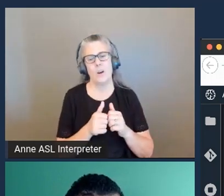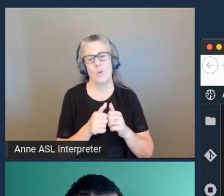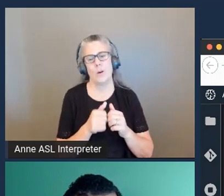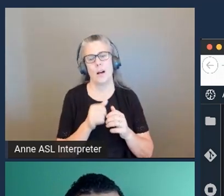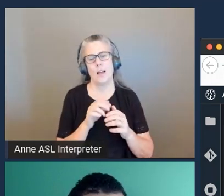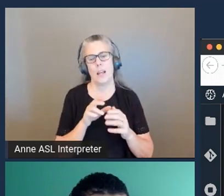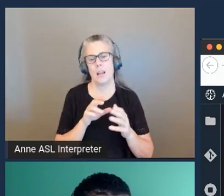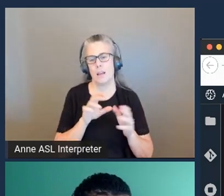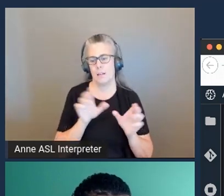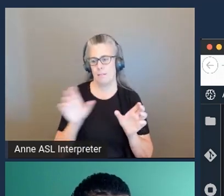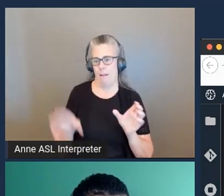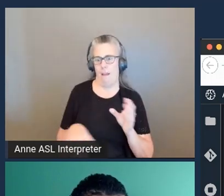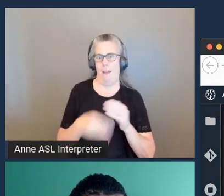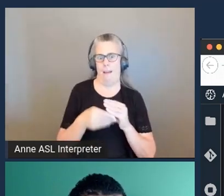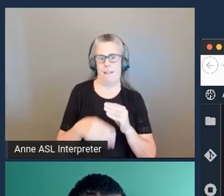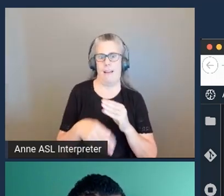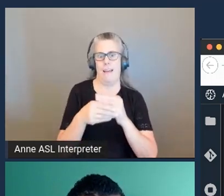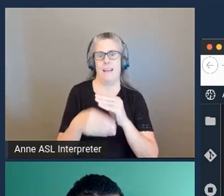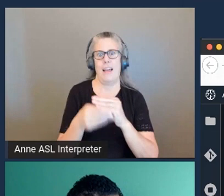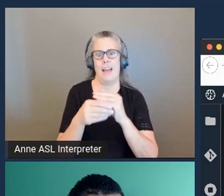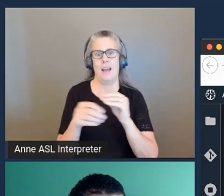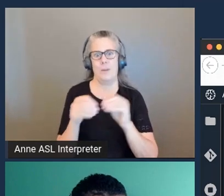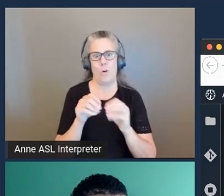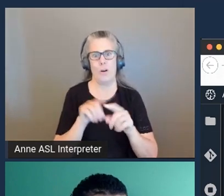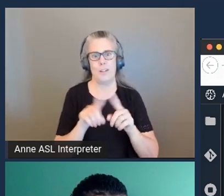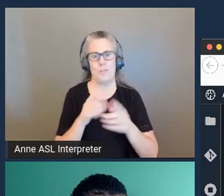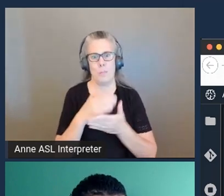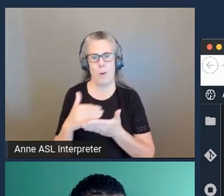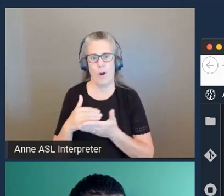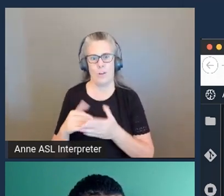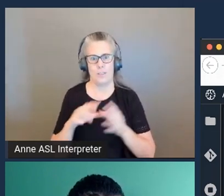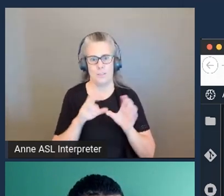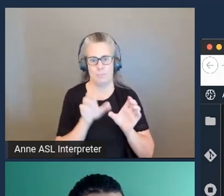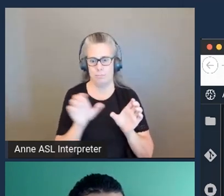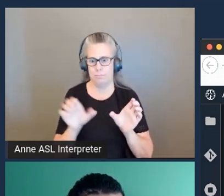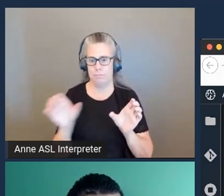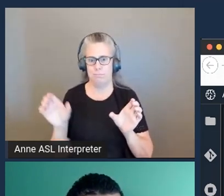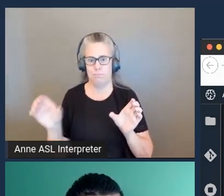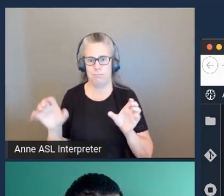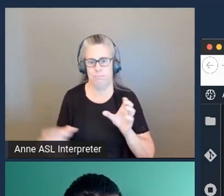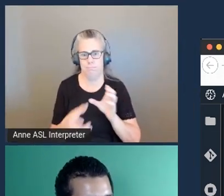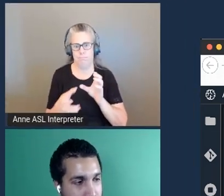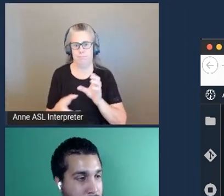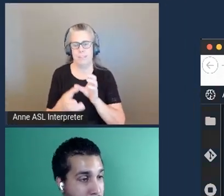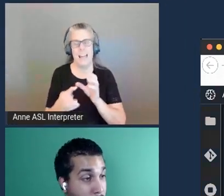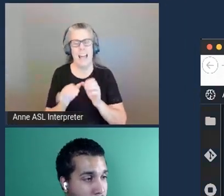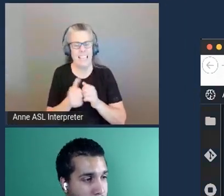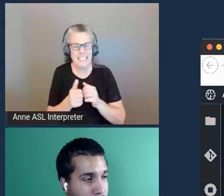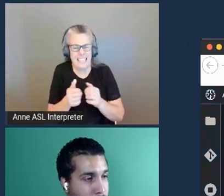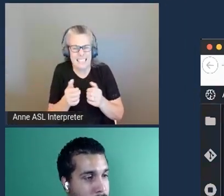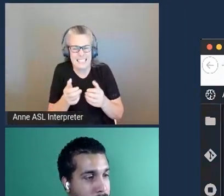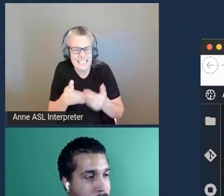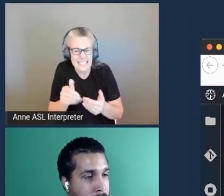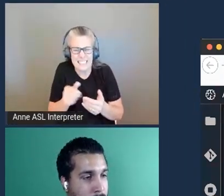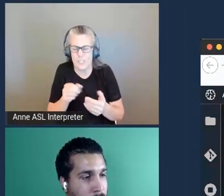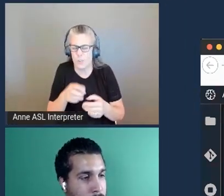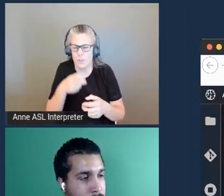and now I have these existing SageMaker pieces. How easy would it, how easy or hard would it be in order